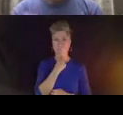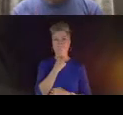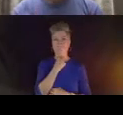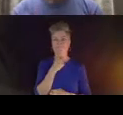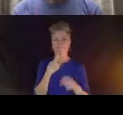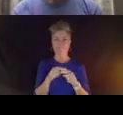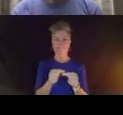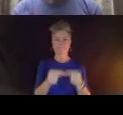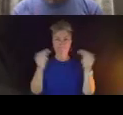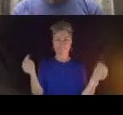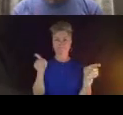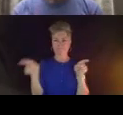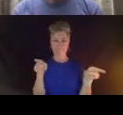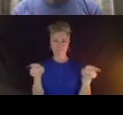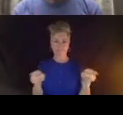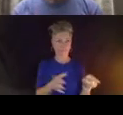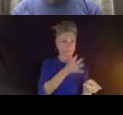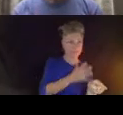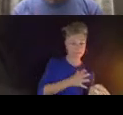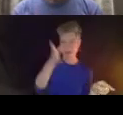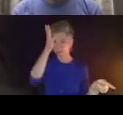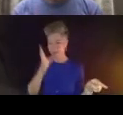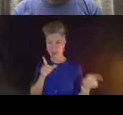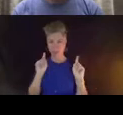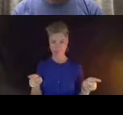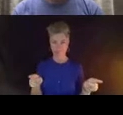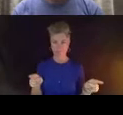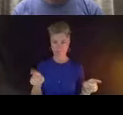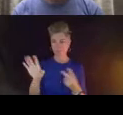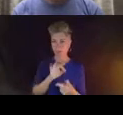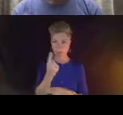And the goal tonight is really to explore what our options are.